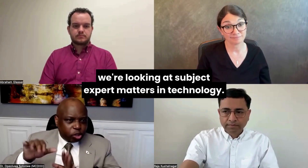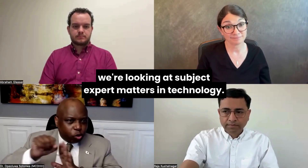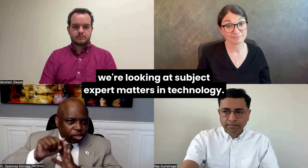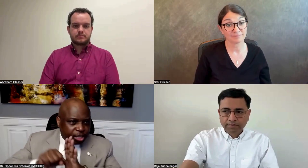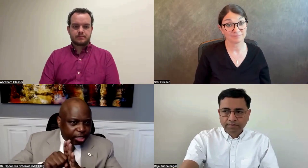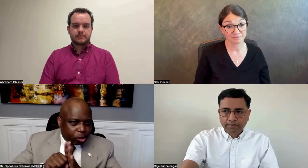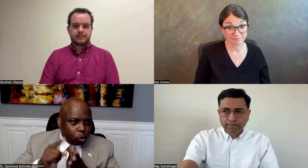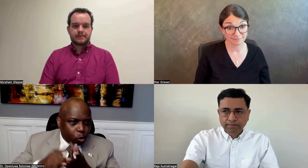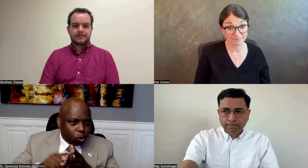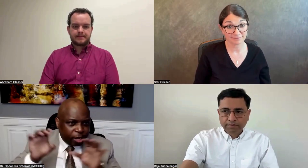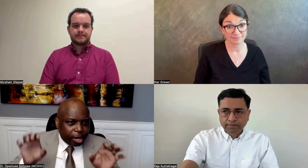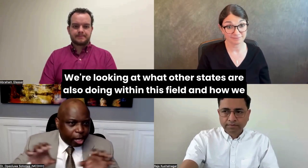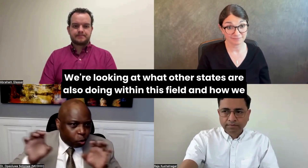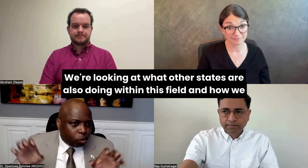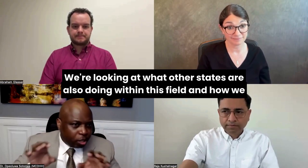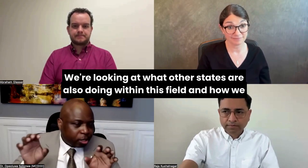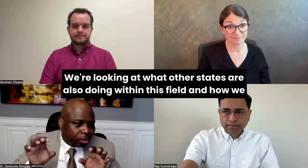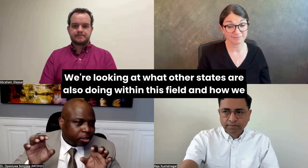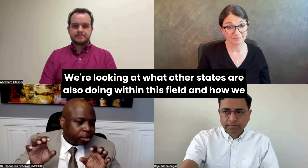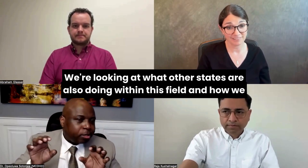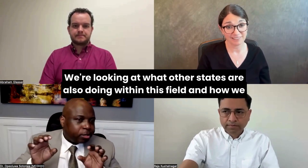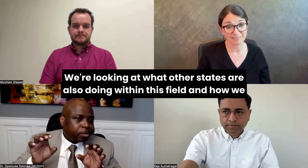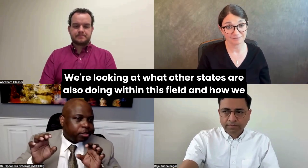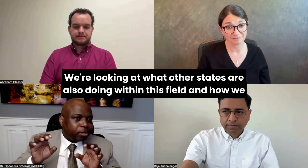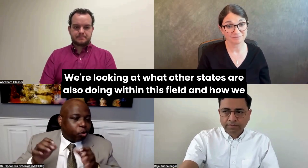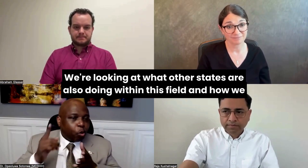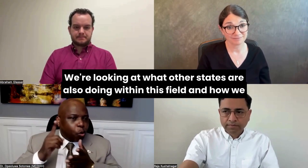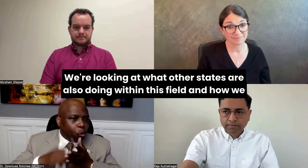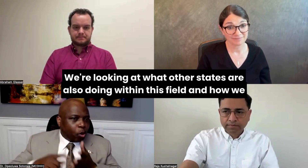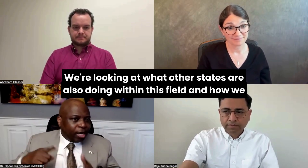We're looking at what other states are also doing within this field and how we